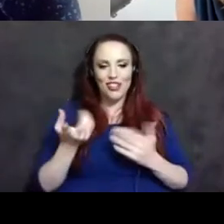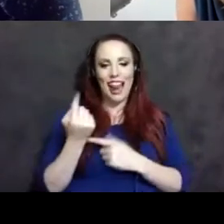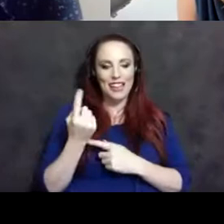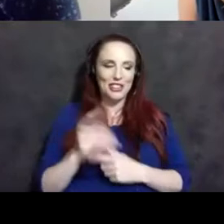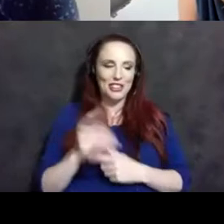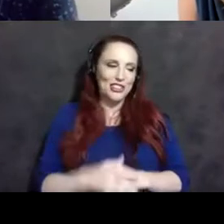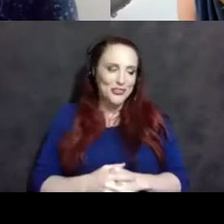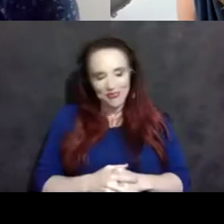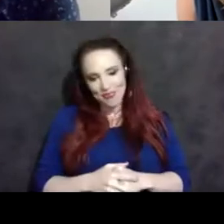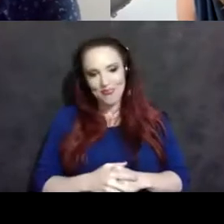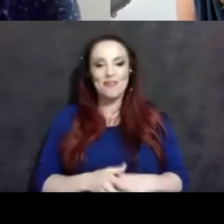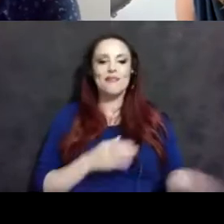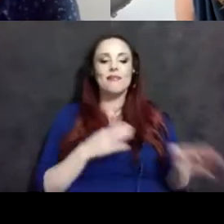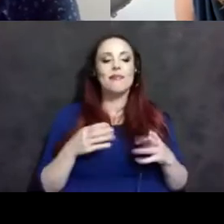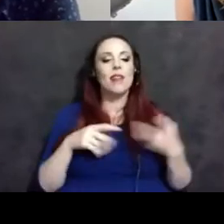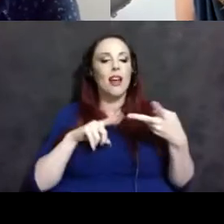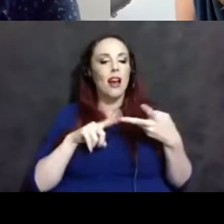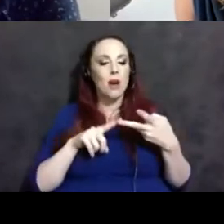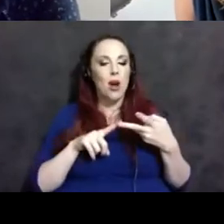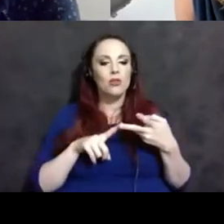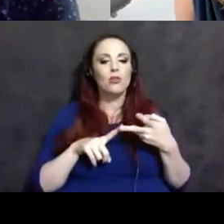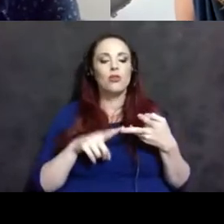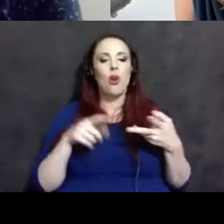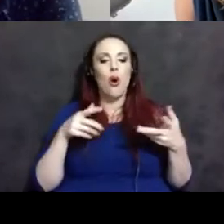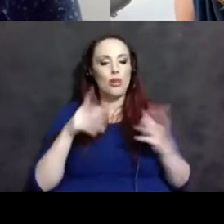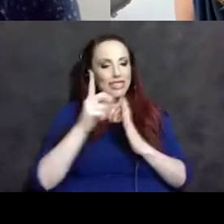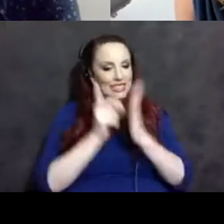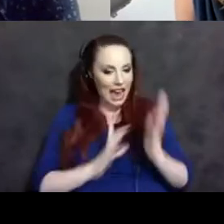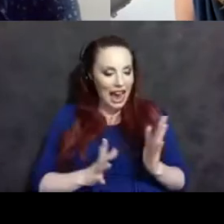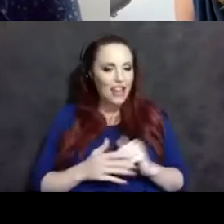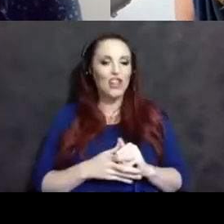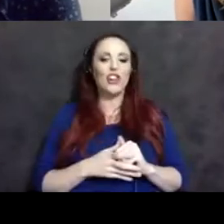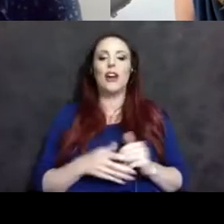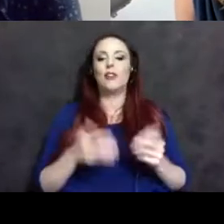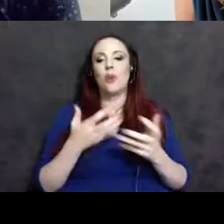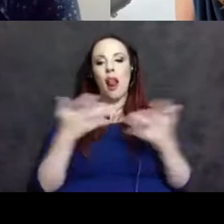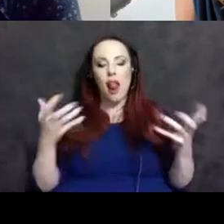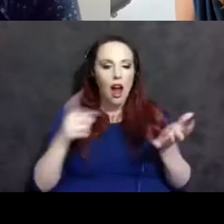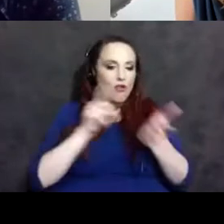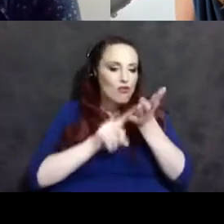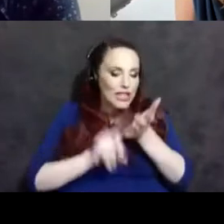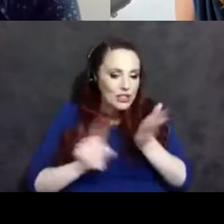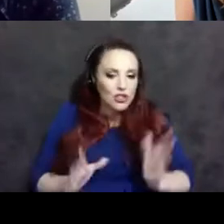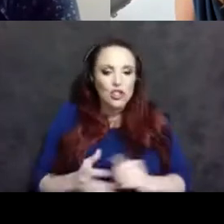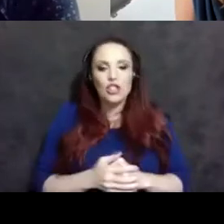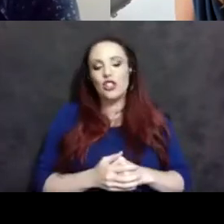And I'm also a product designer and do a lot of user research as well as, you know, user